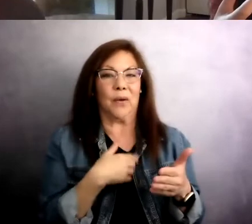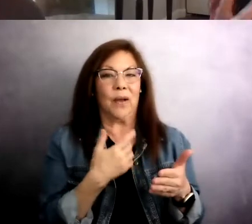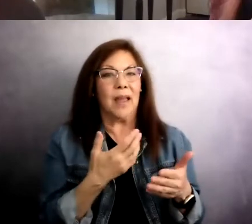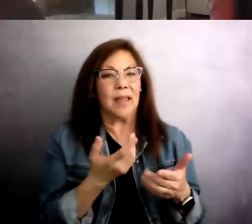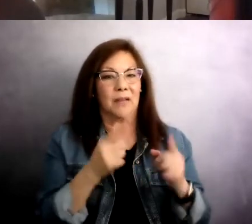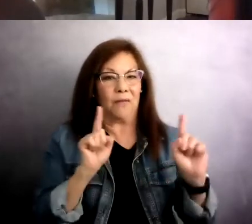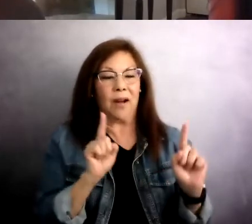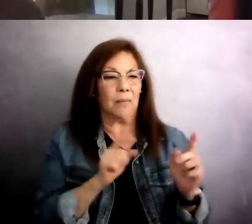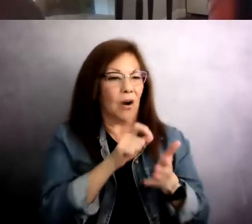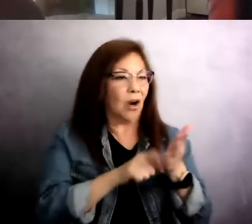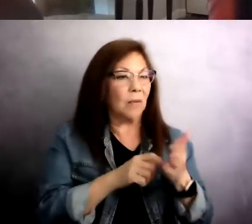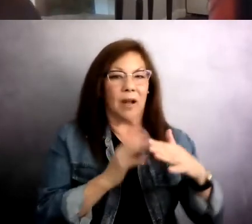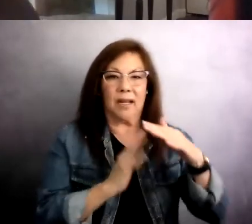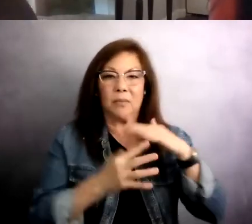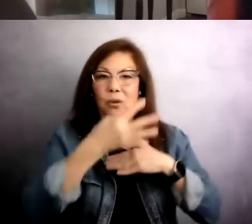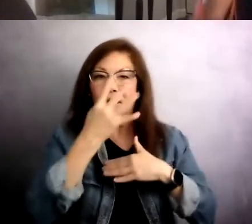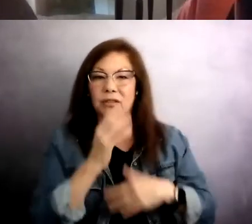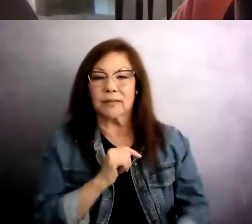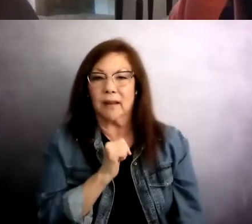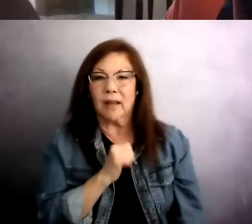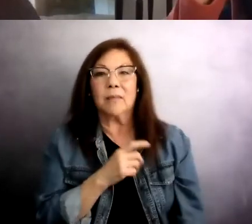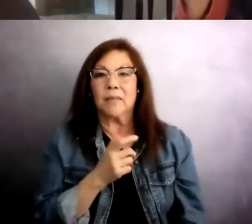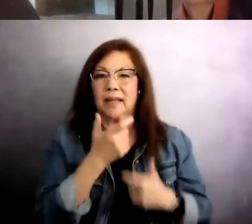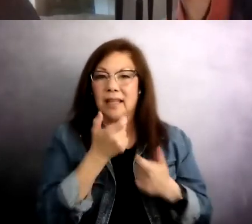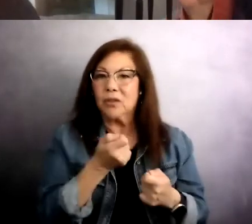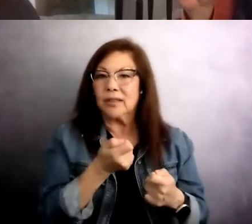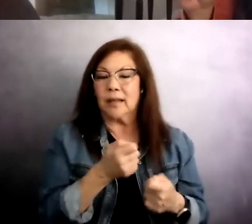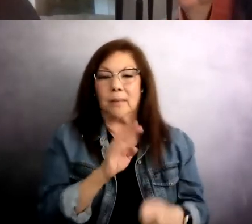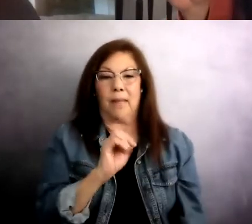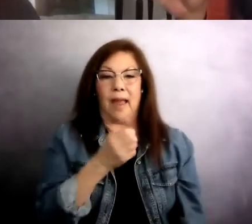about immigration it is genuine enough, with the Manchester part would always be quoted